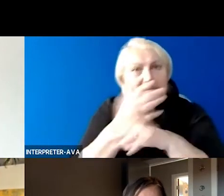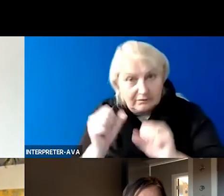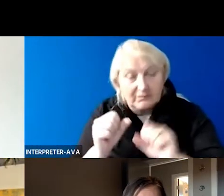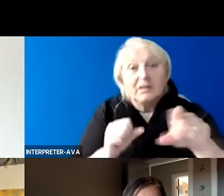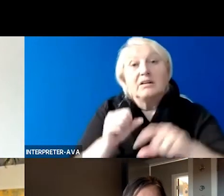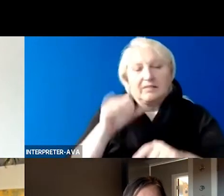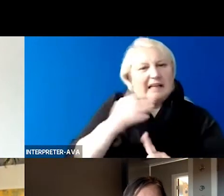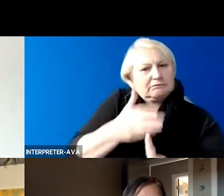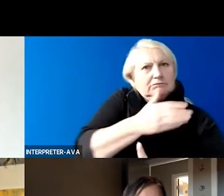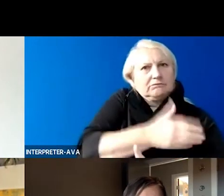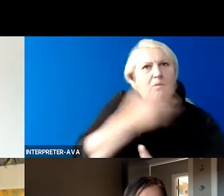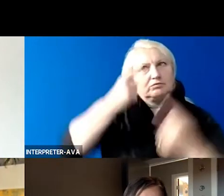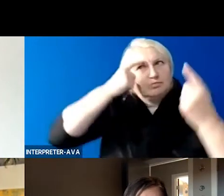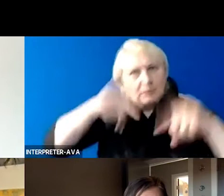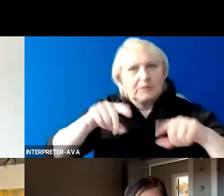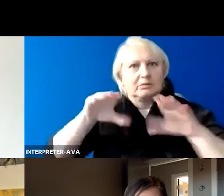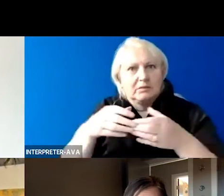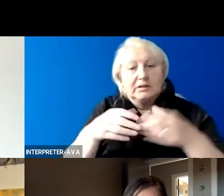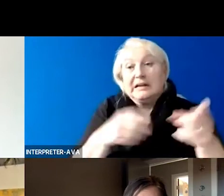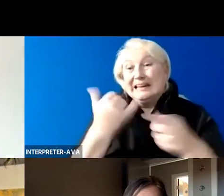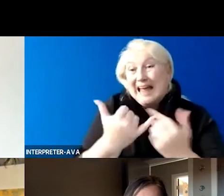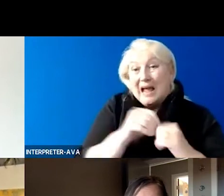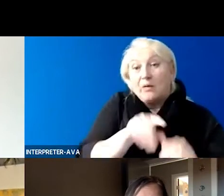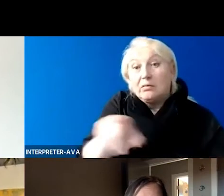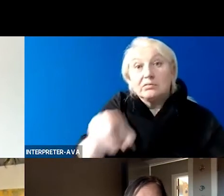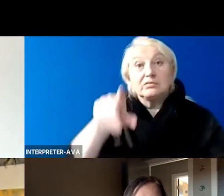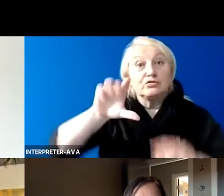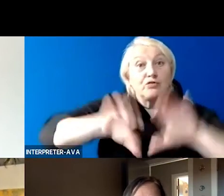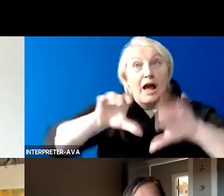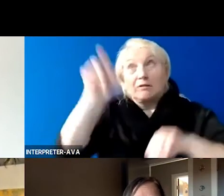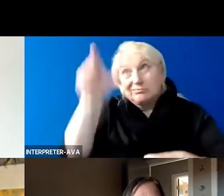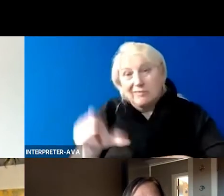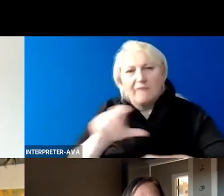document that is being posted in the chat right now. And we're also going to bring attention to